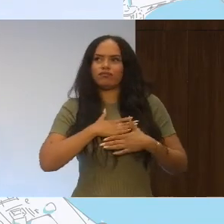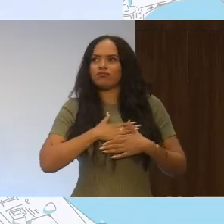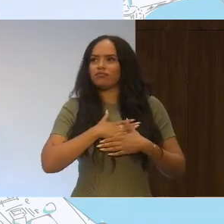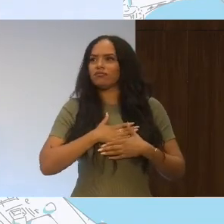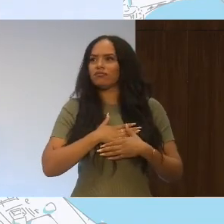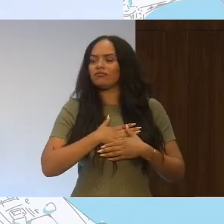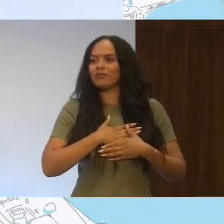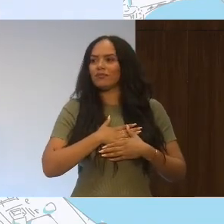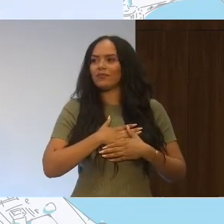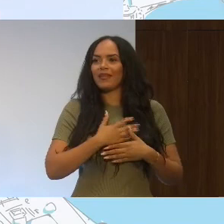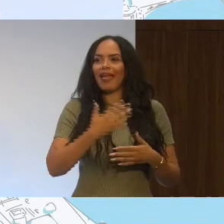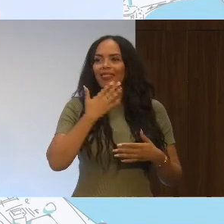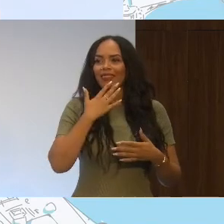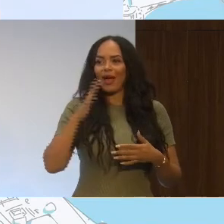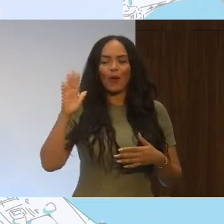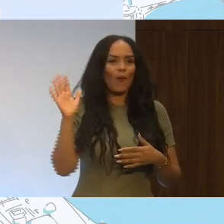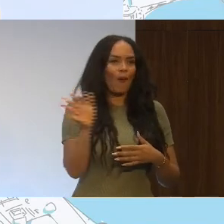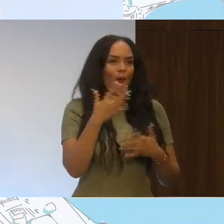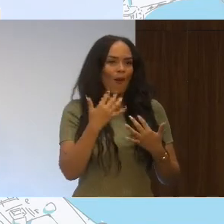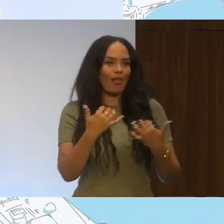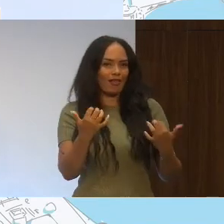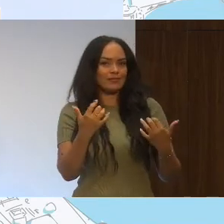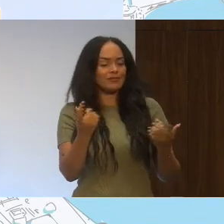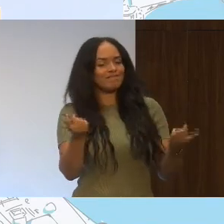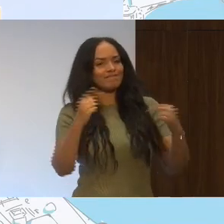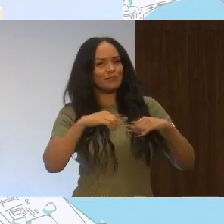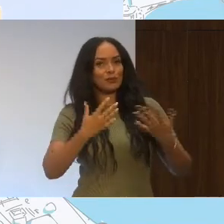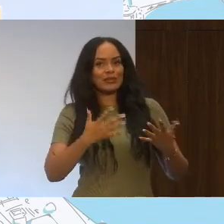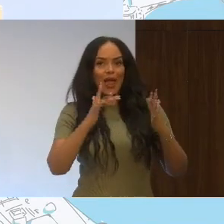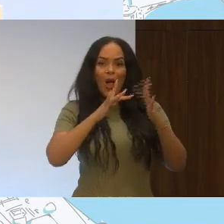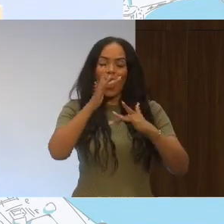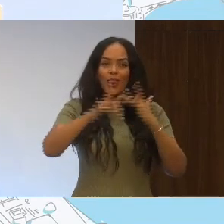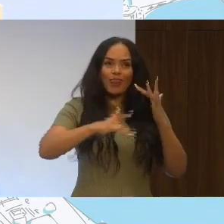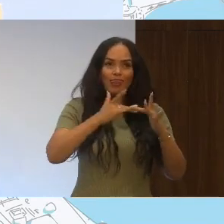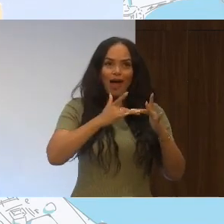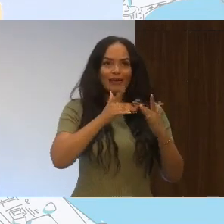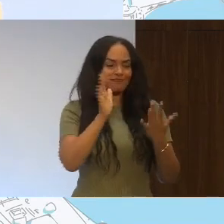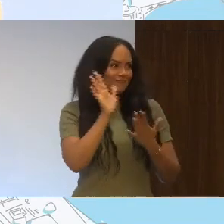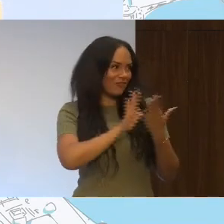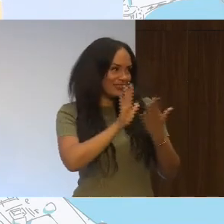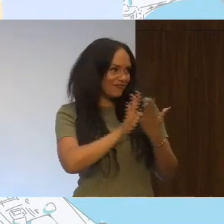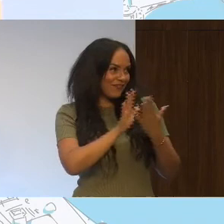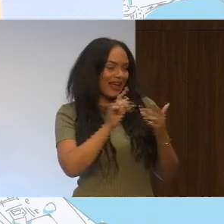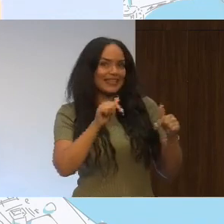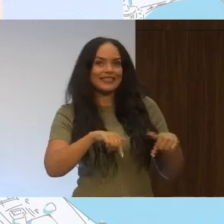I'd like to thank all of you primarily for having us today online in person. Without you, we wouldn't exist.